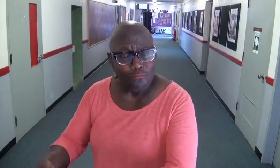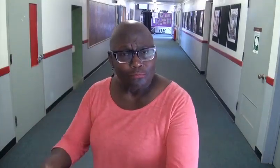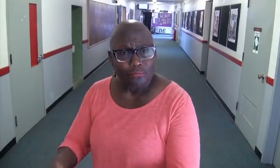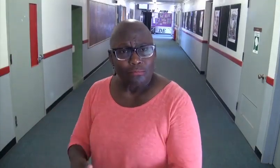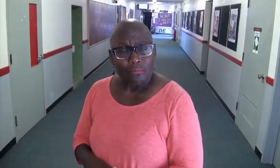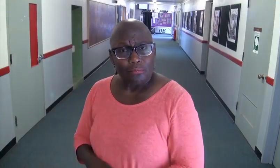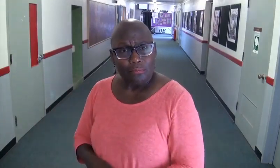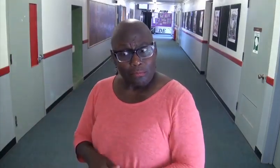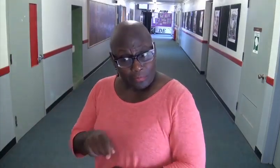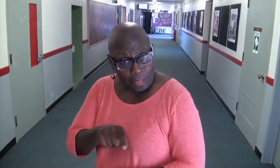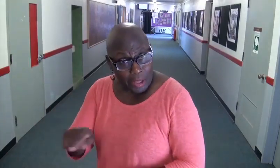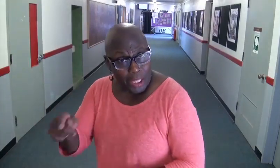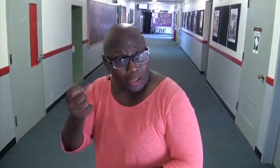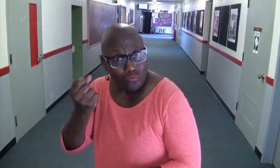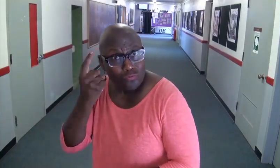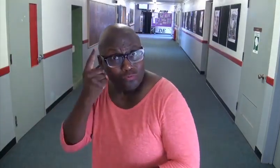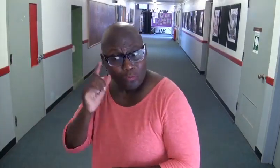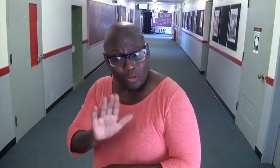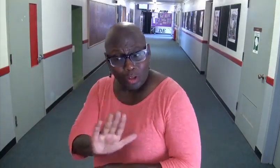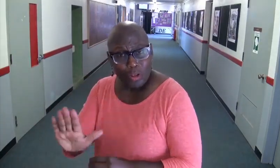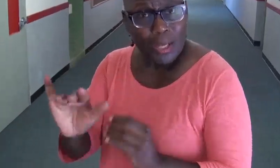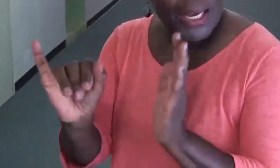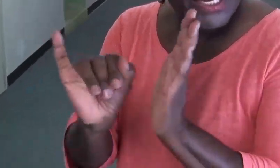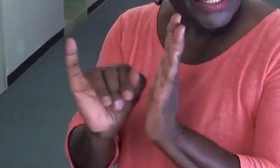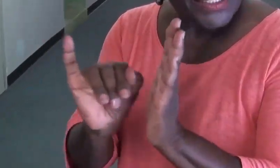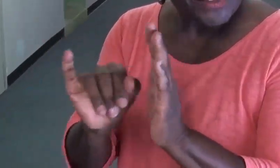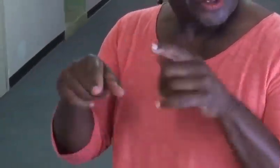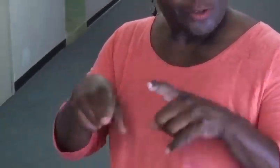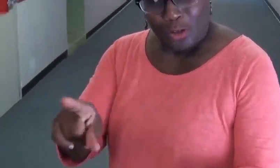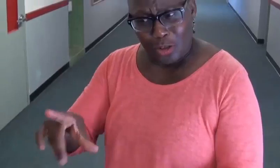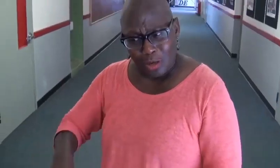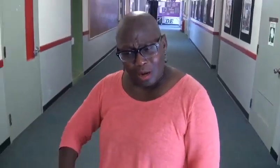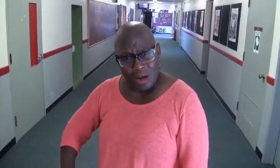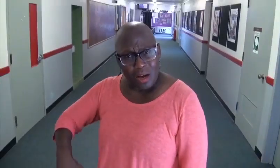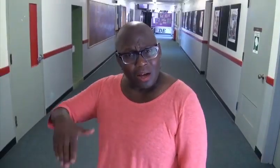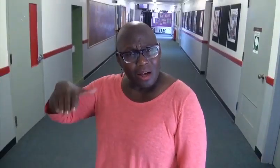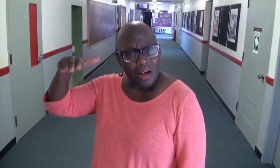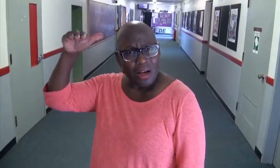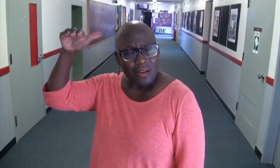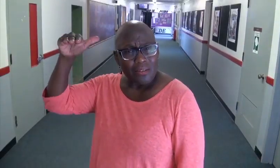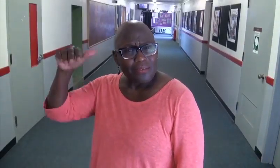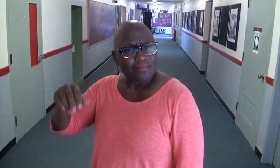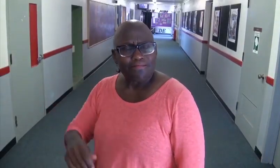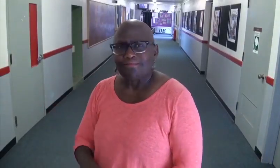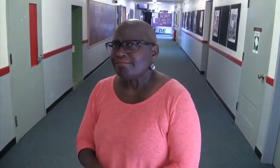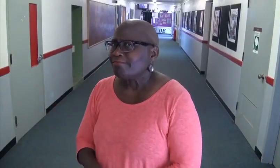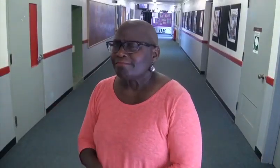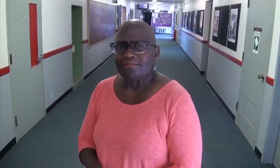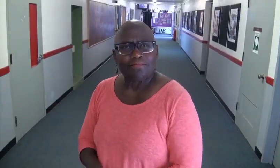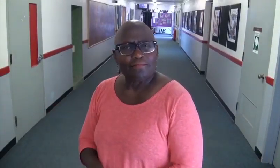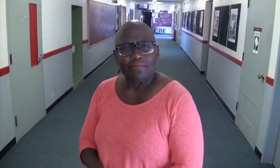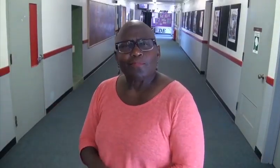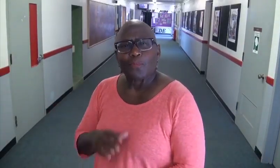In fact, their identity may not be clear to them as they grow up.